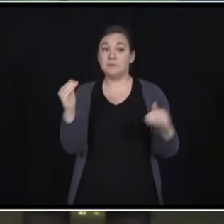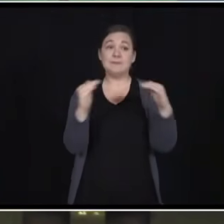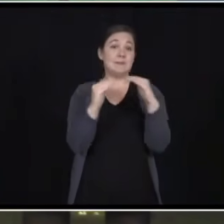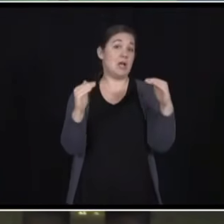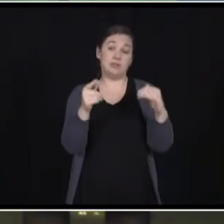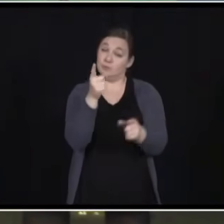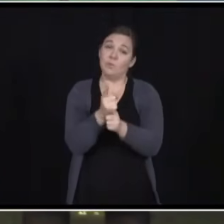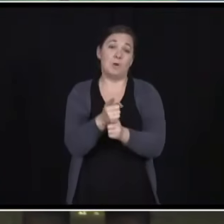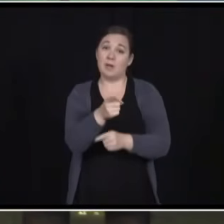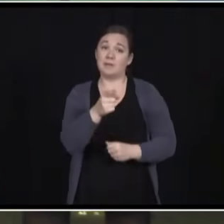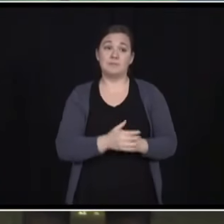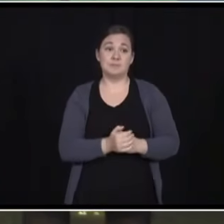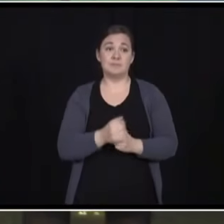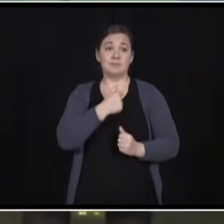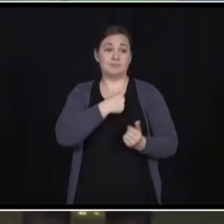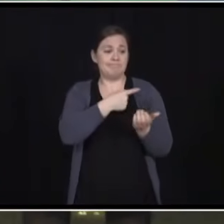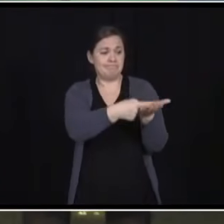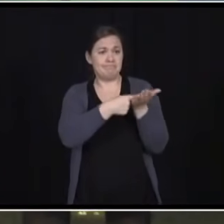Sure and good question,, 100%